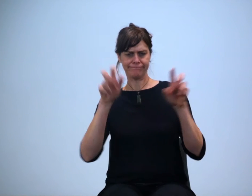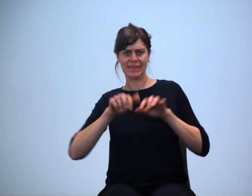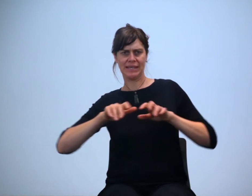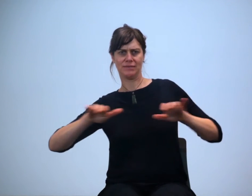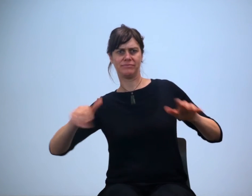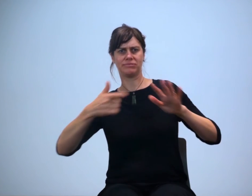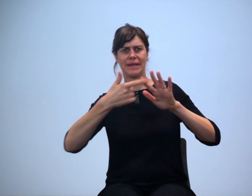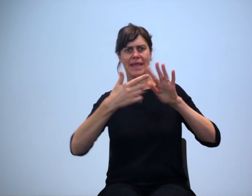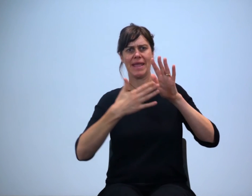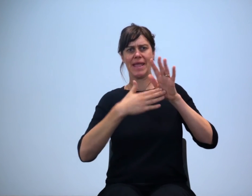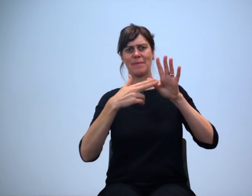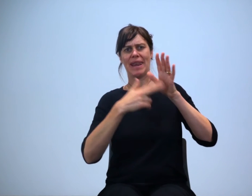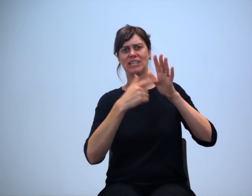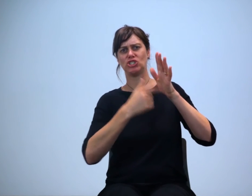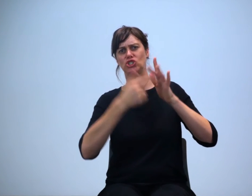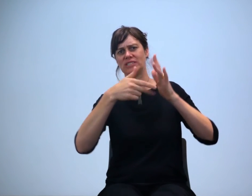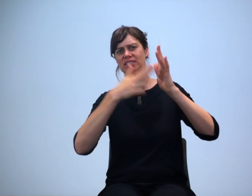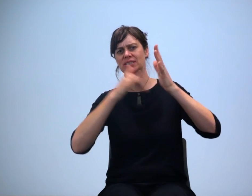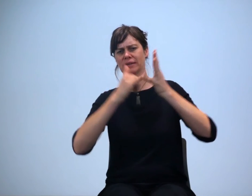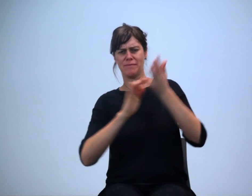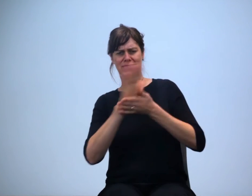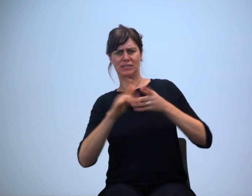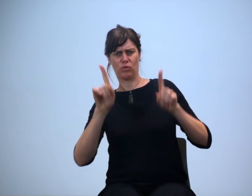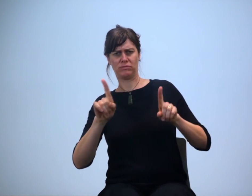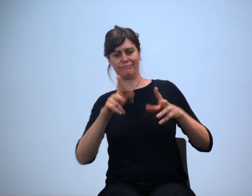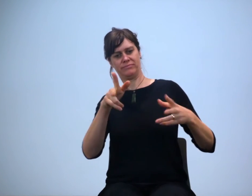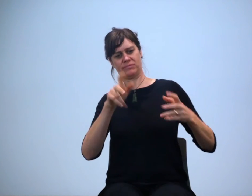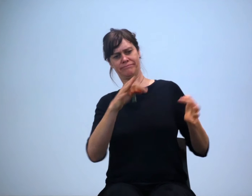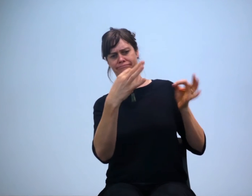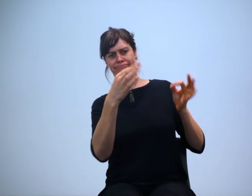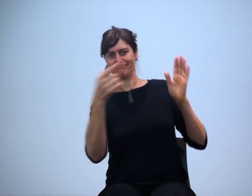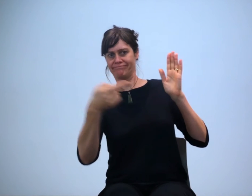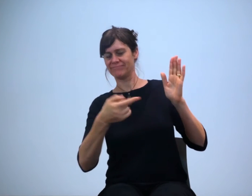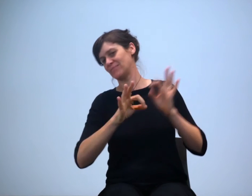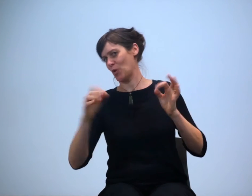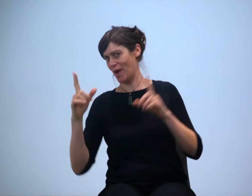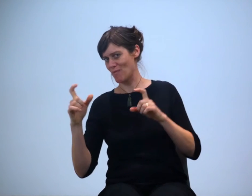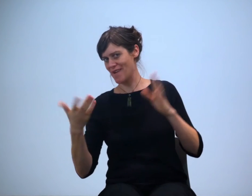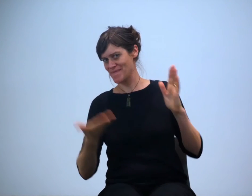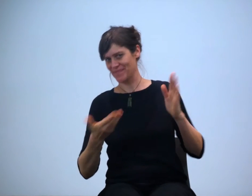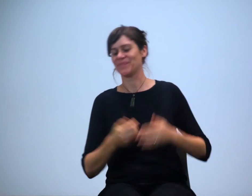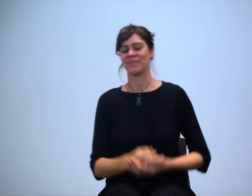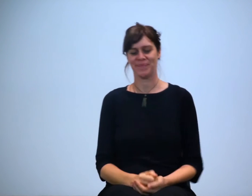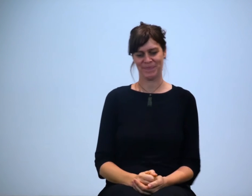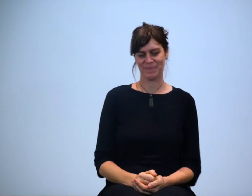Emanations: The Art of Cameraless Photograph